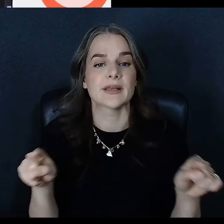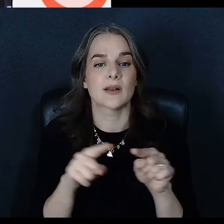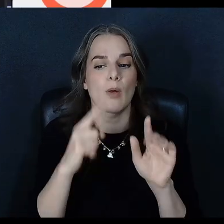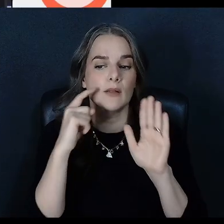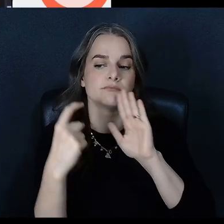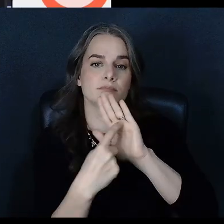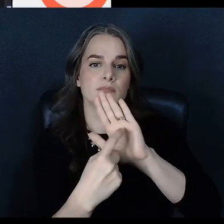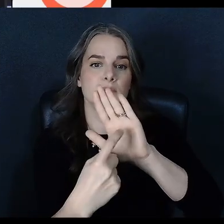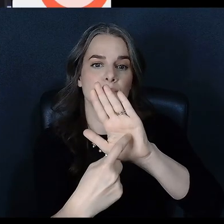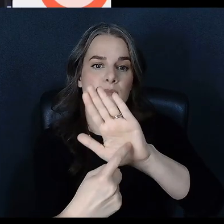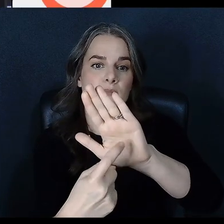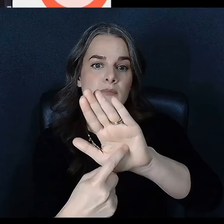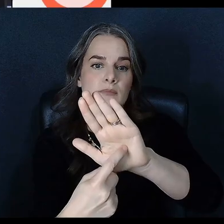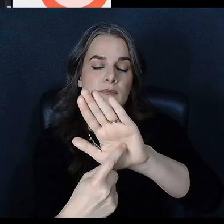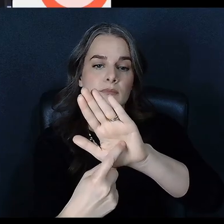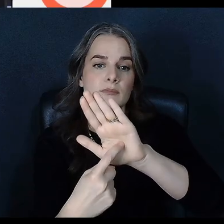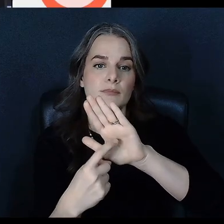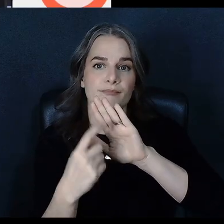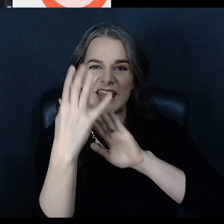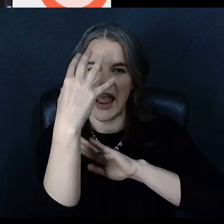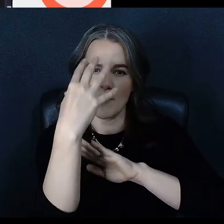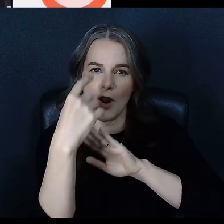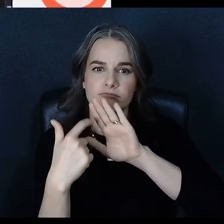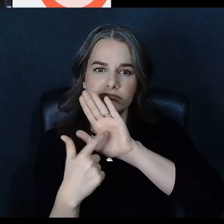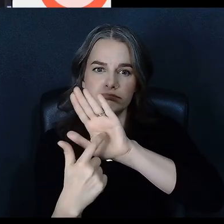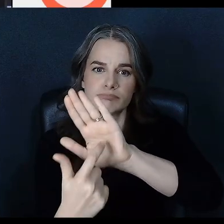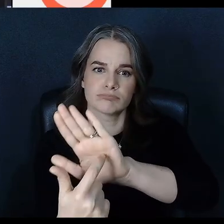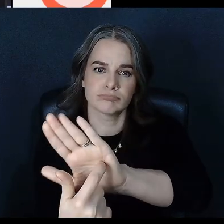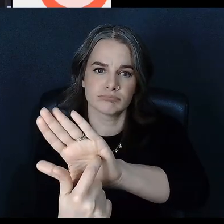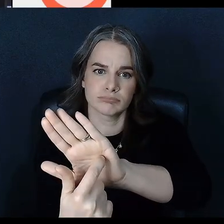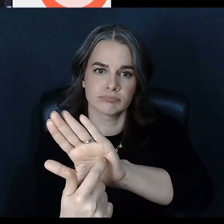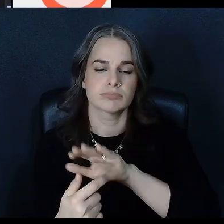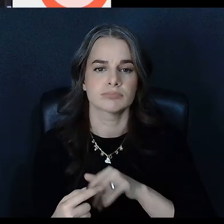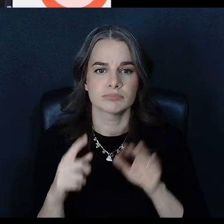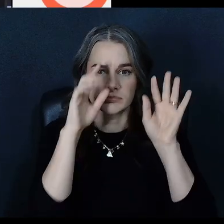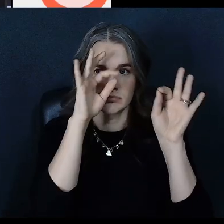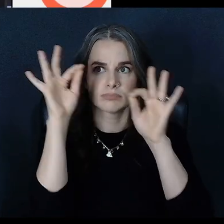being tracked by the camera that's pointed directly at me.